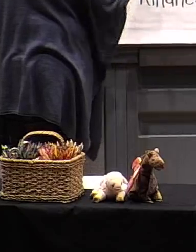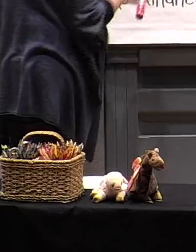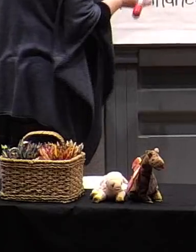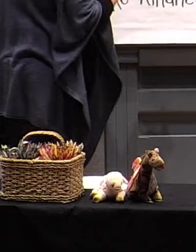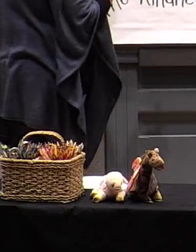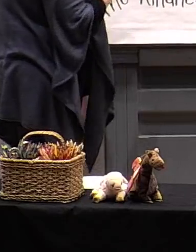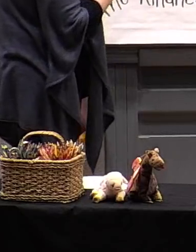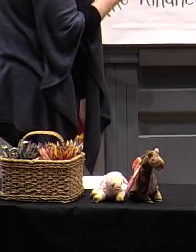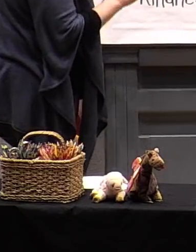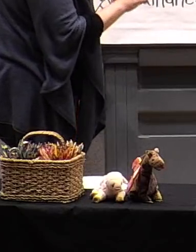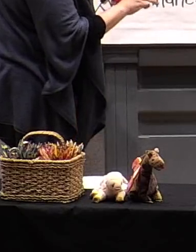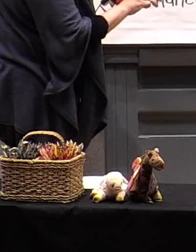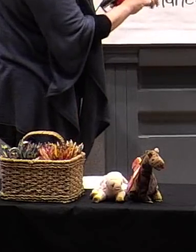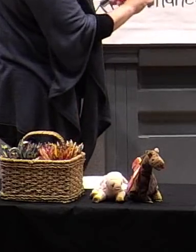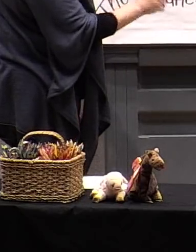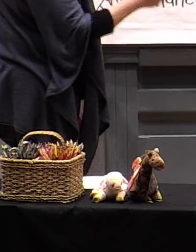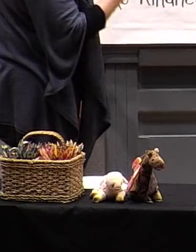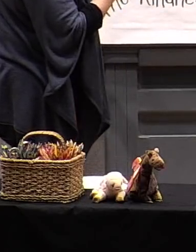Helping others is another way to be kind.